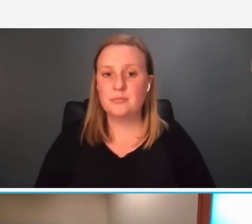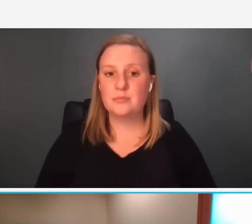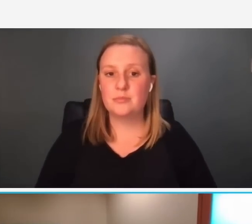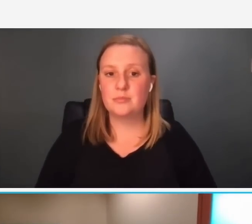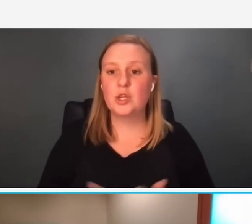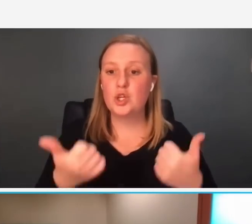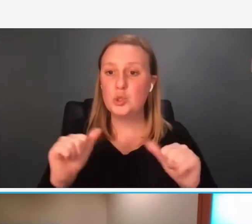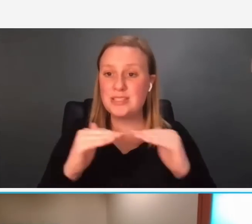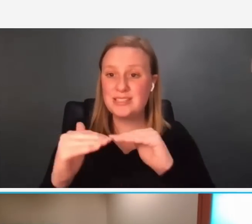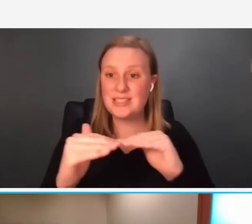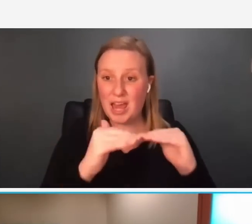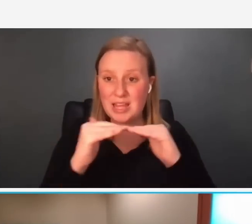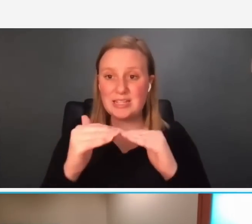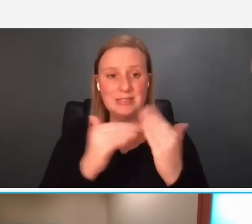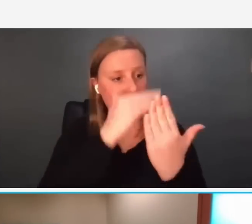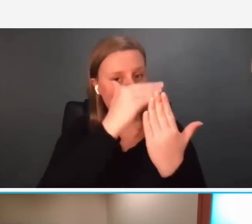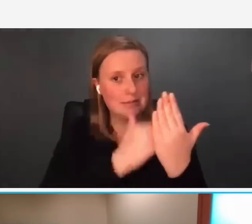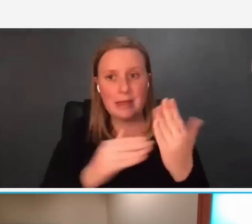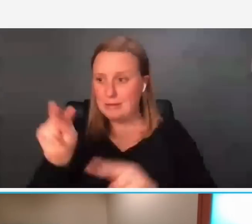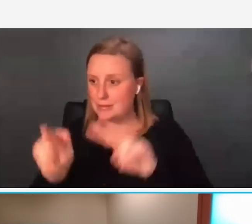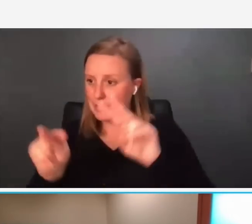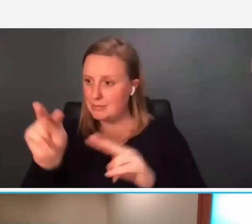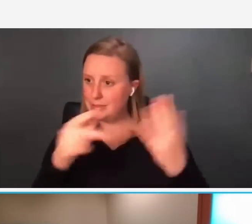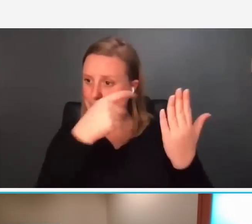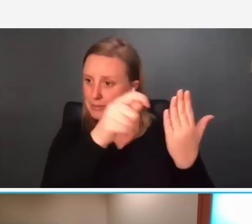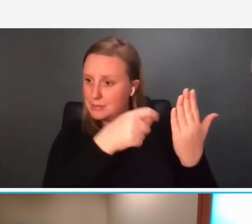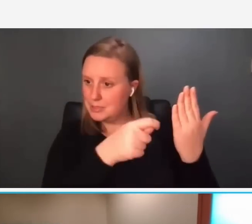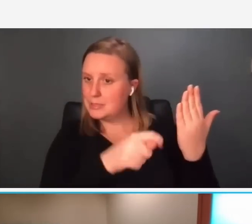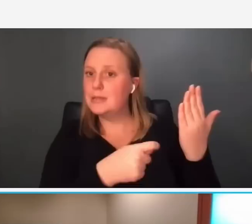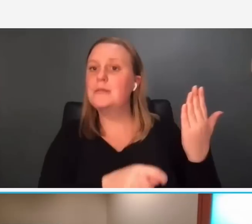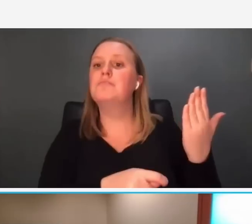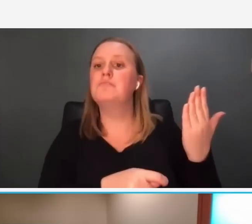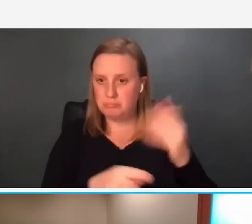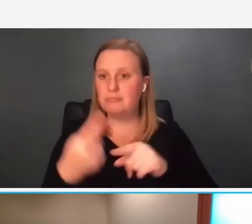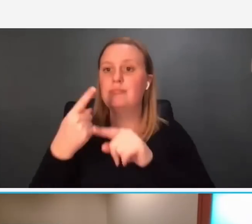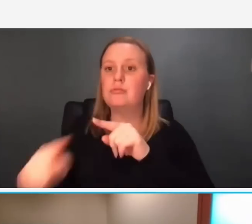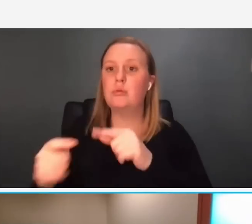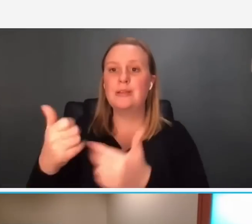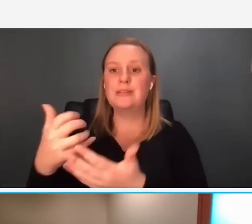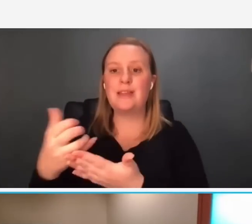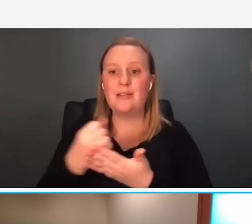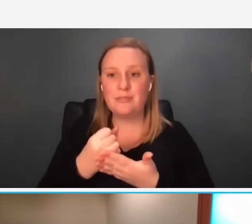requirement to ensure safety. Currently a provider's assessment against standards is delivered through a pass or fail